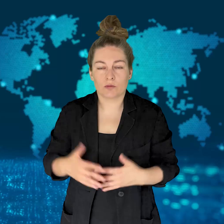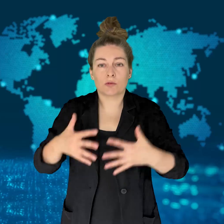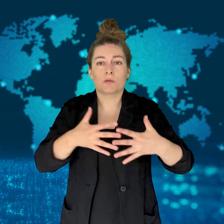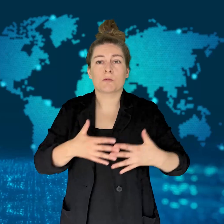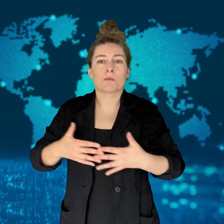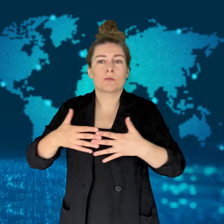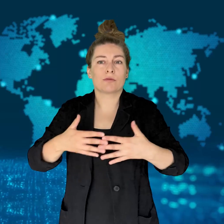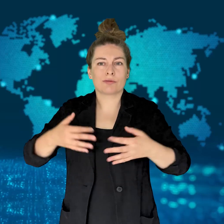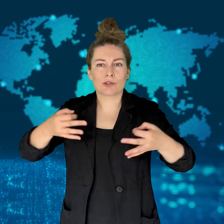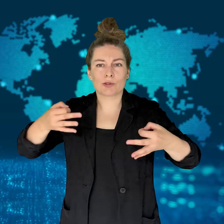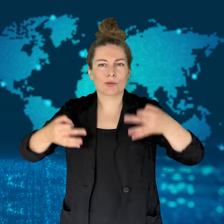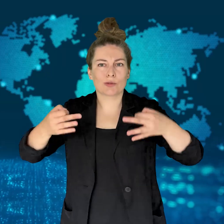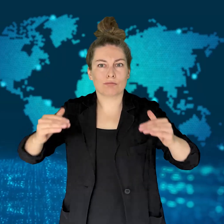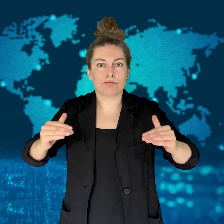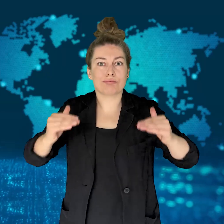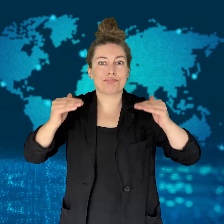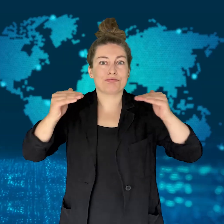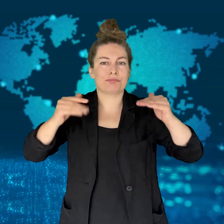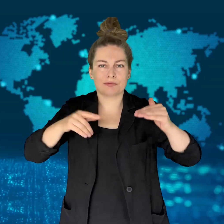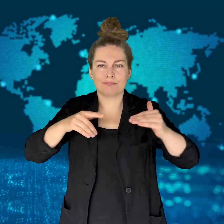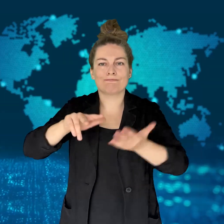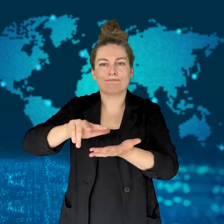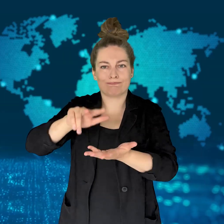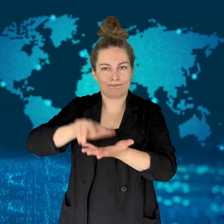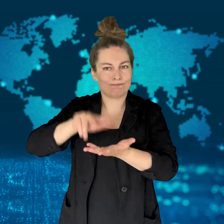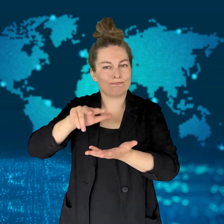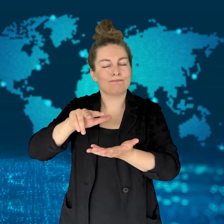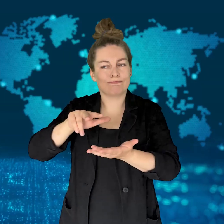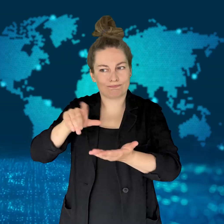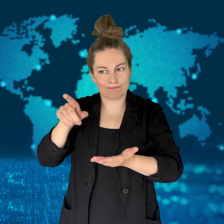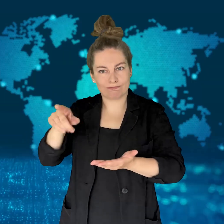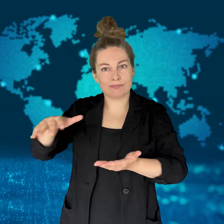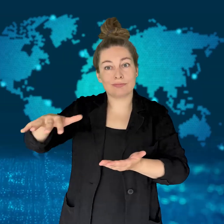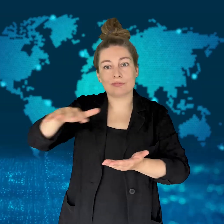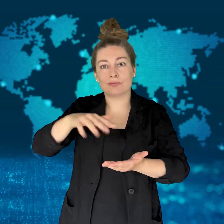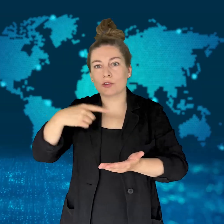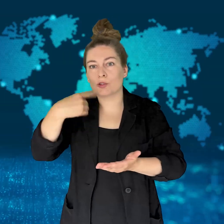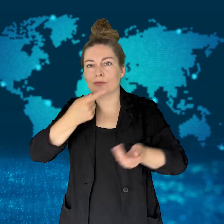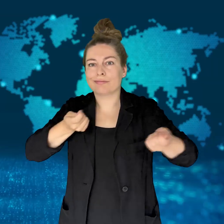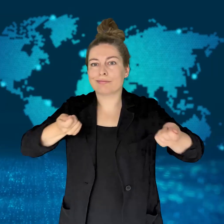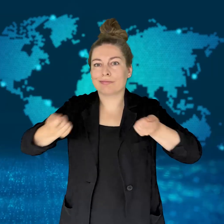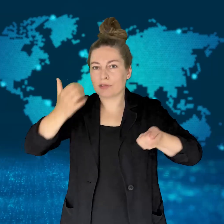[MONIKA]: The US Supreme Court has ruled that cities can